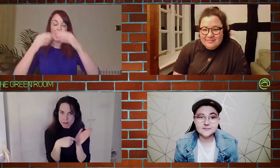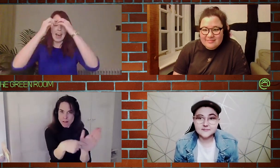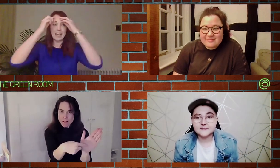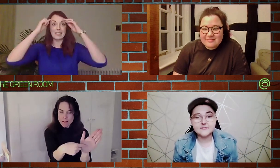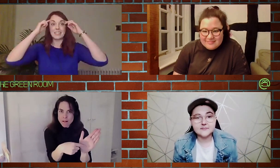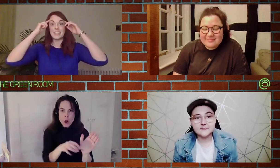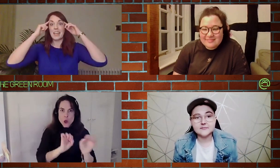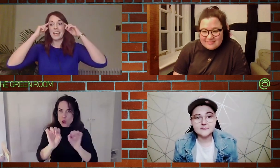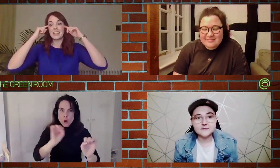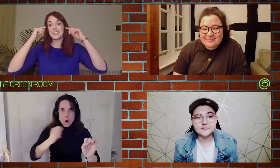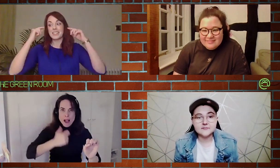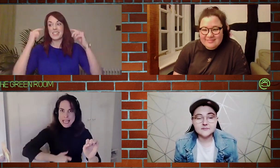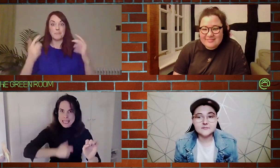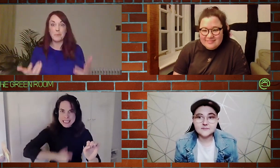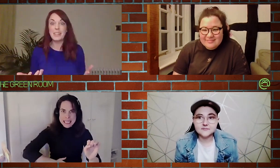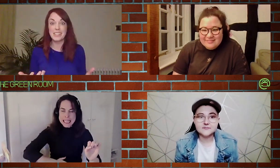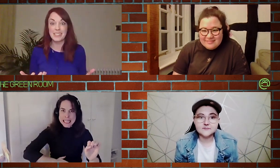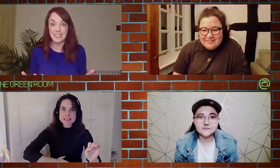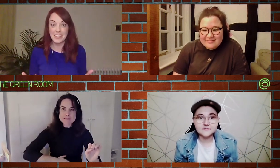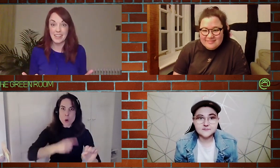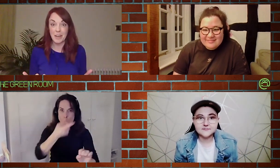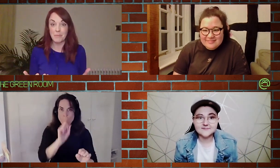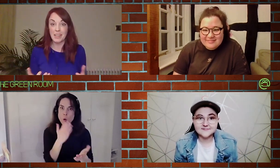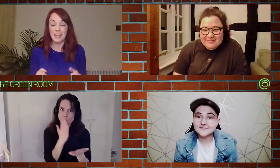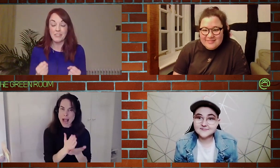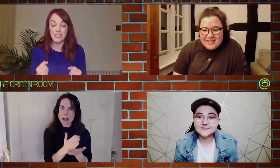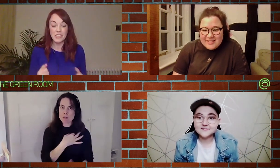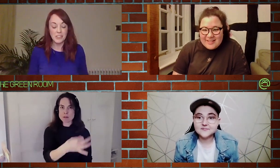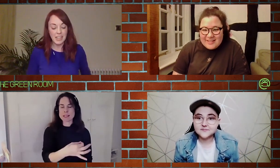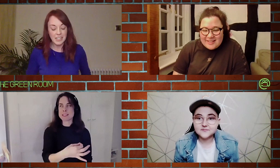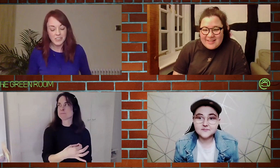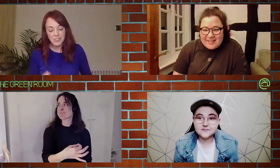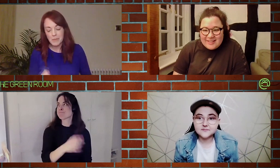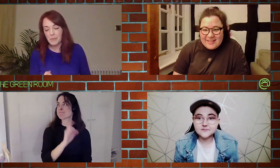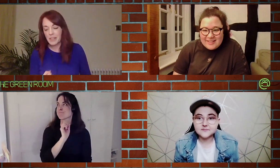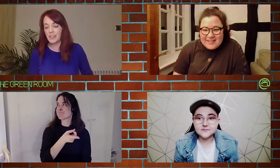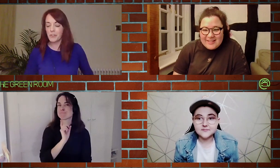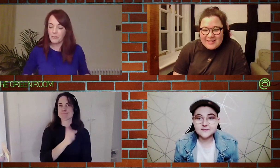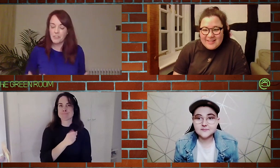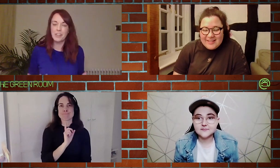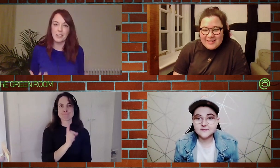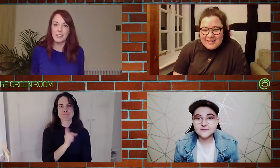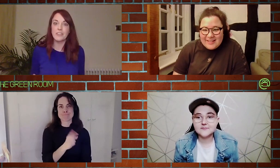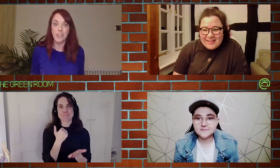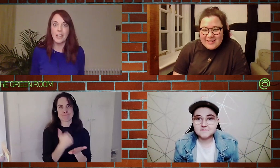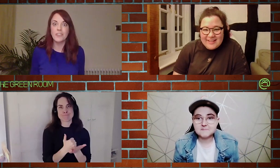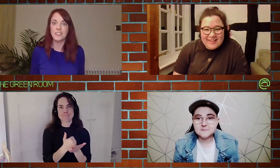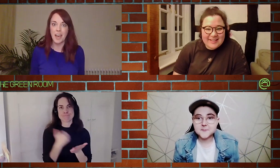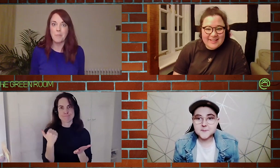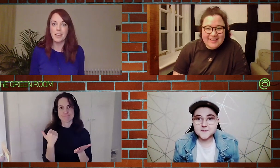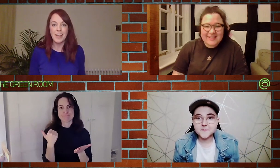and it's brilliant to see that happening. It really is great and it does make me you know feel like the change is happening.